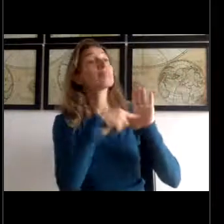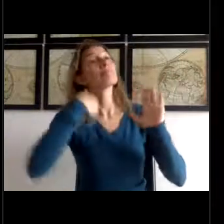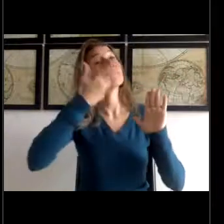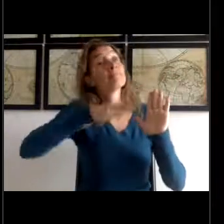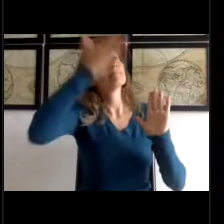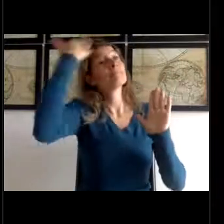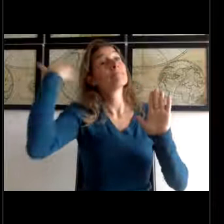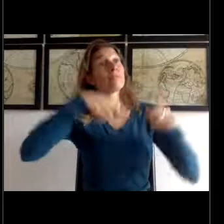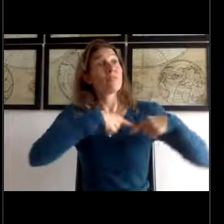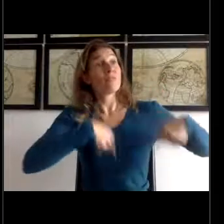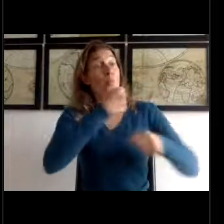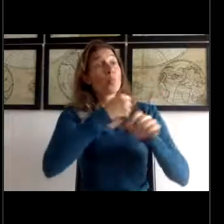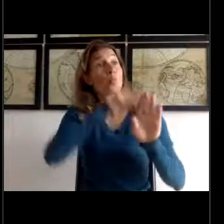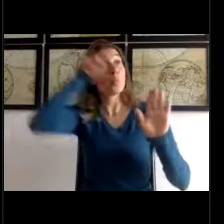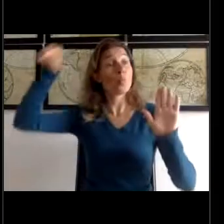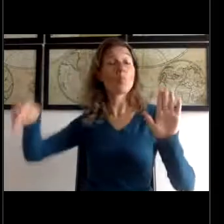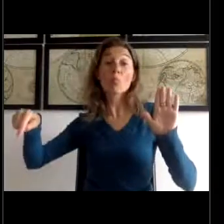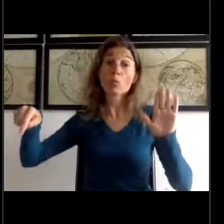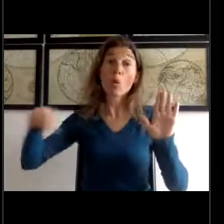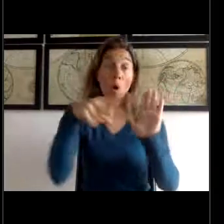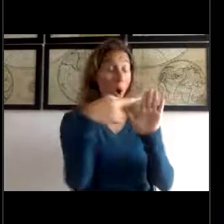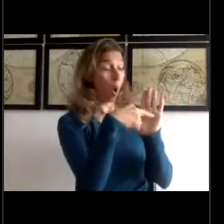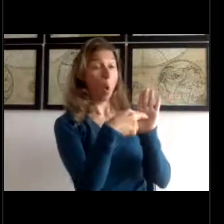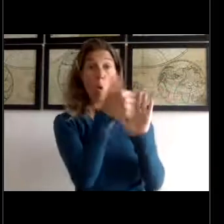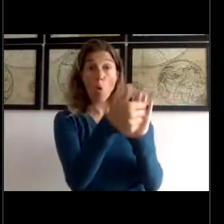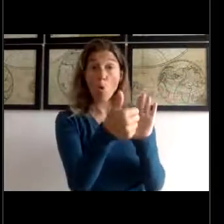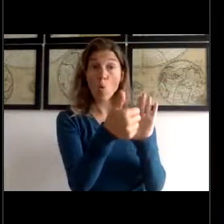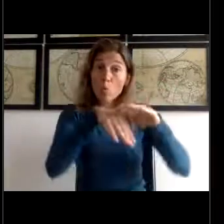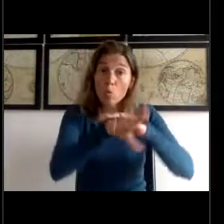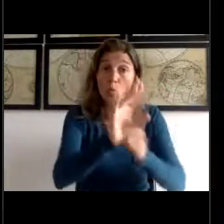A lot of the times when looking at different reports of organisations